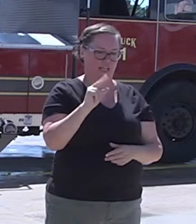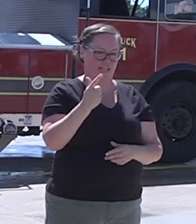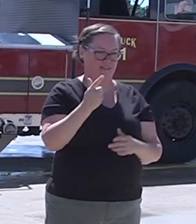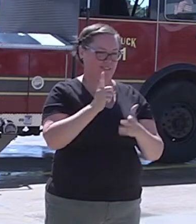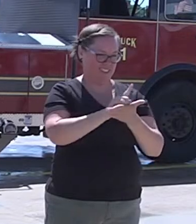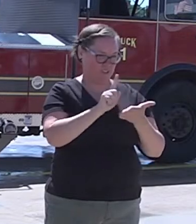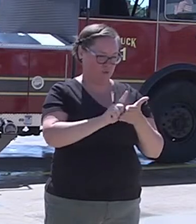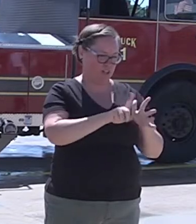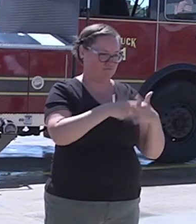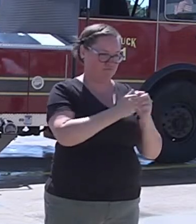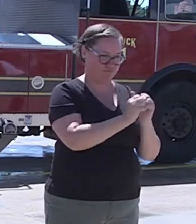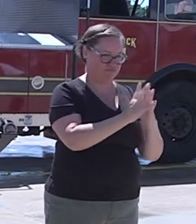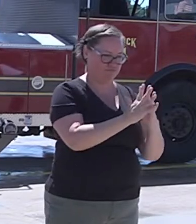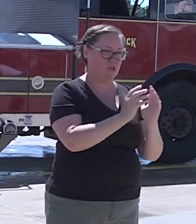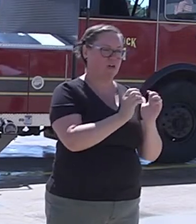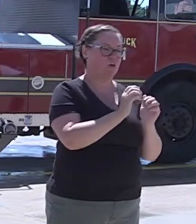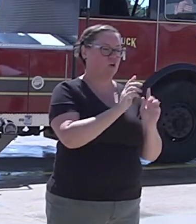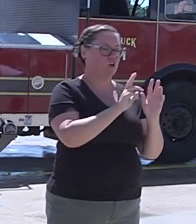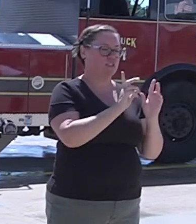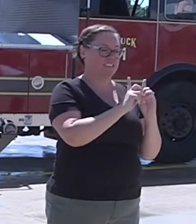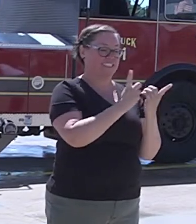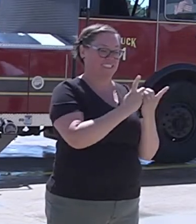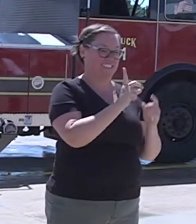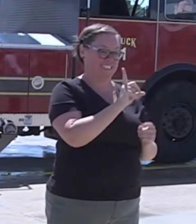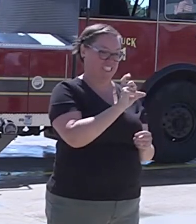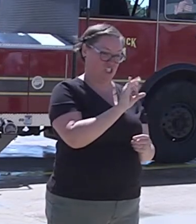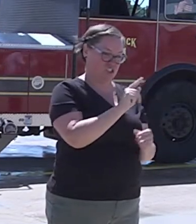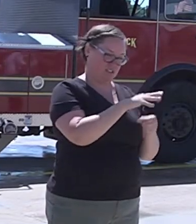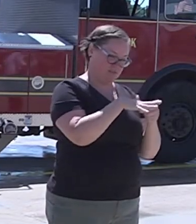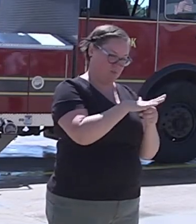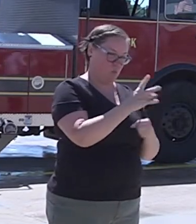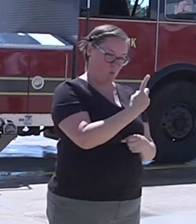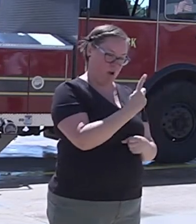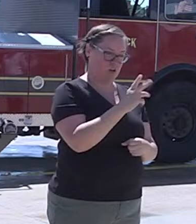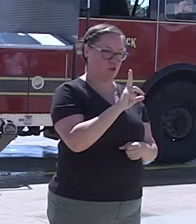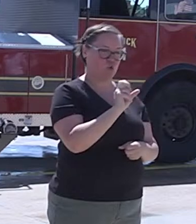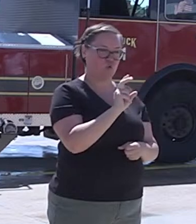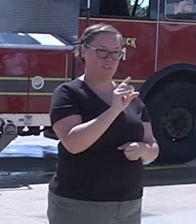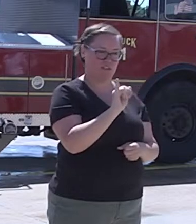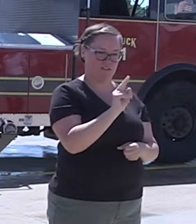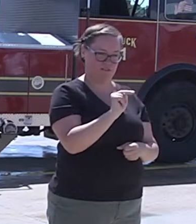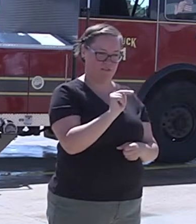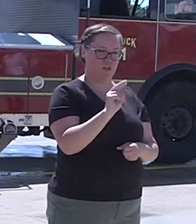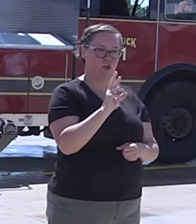Union Rescue Mission breaking down a wall to continue expanding the great work that